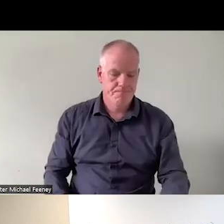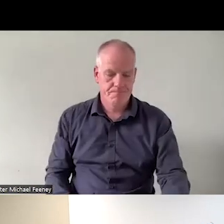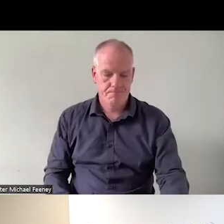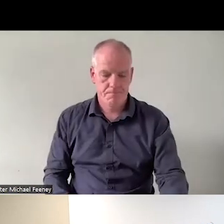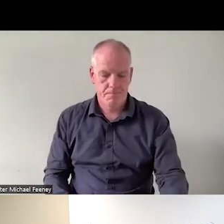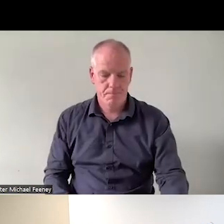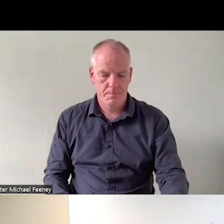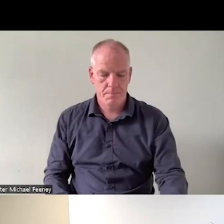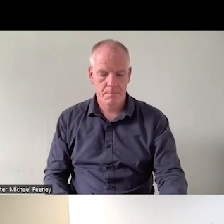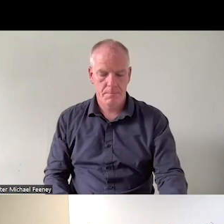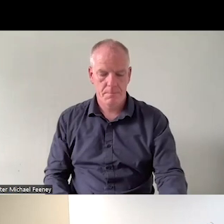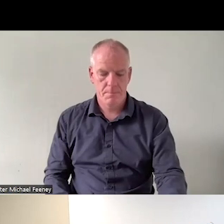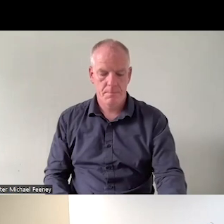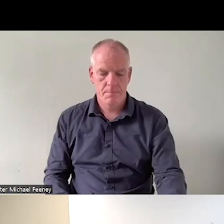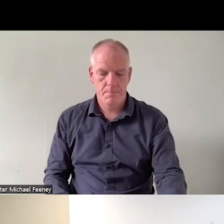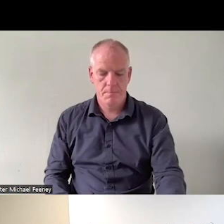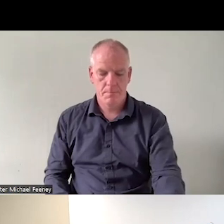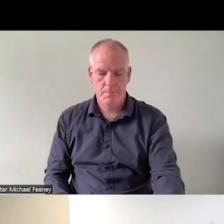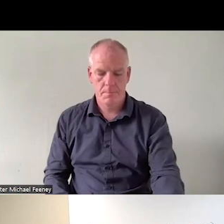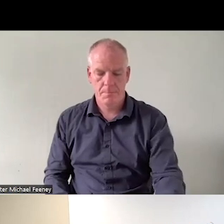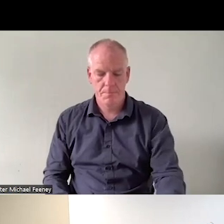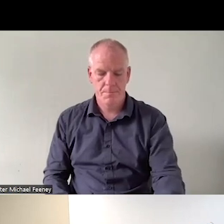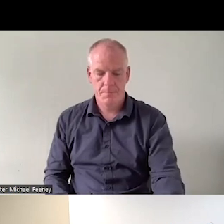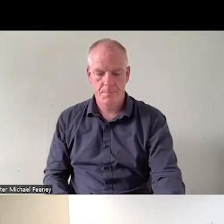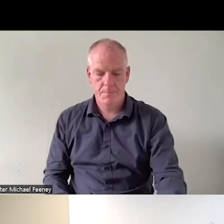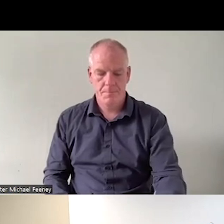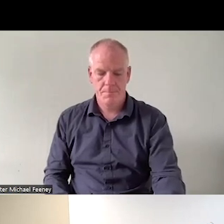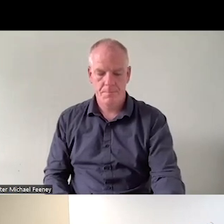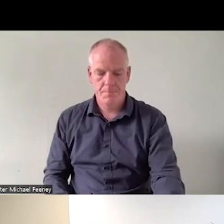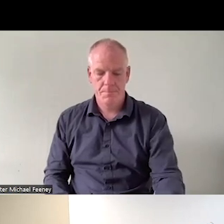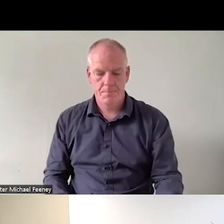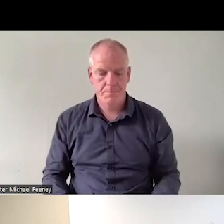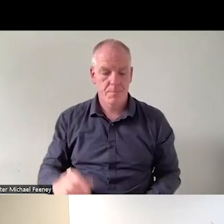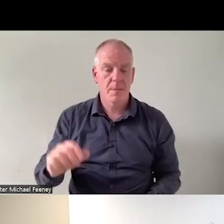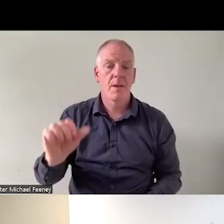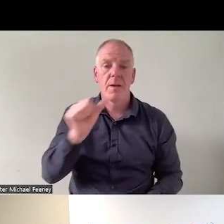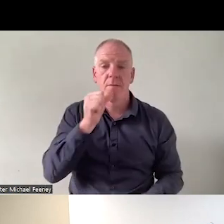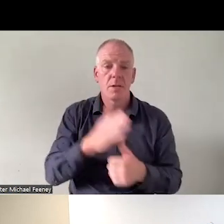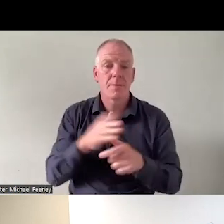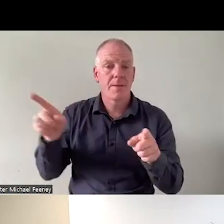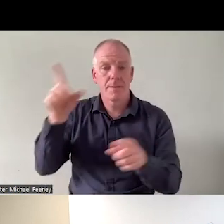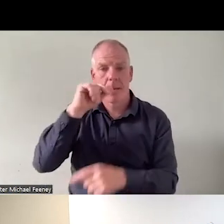The first option we've got, I'm going to talk about a product called ListenTALK. This is product related.